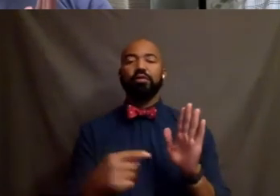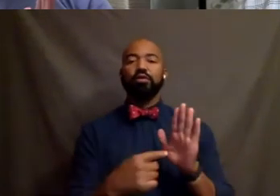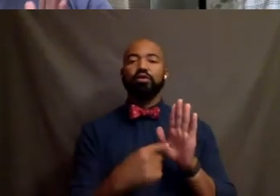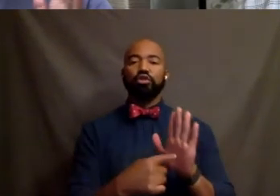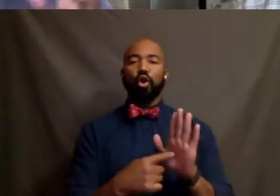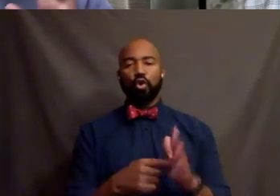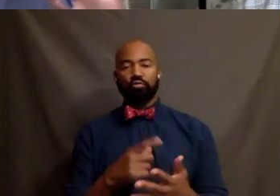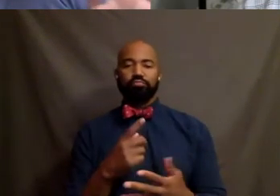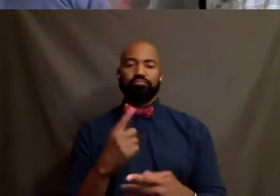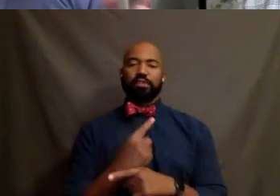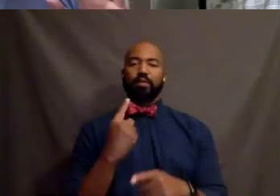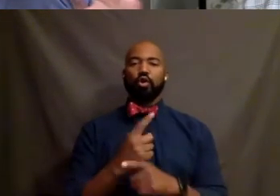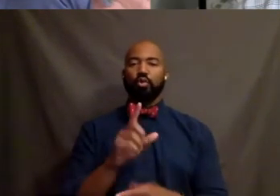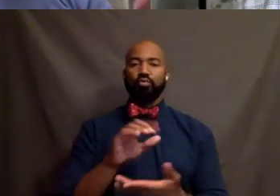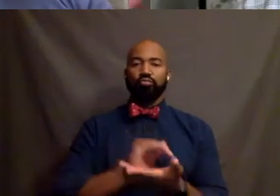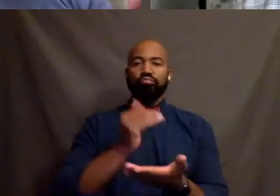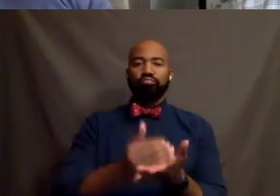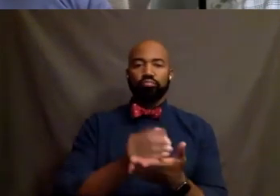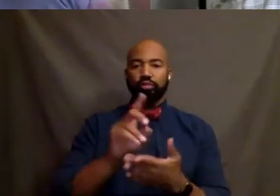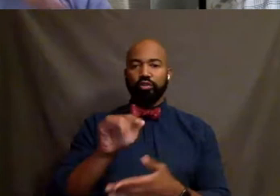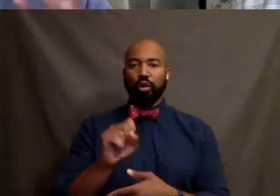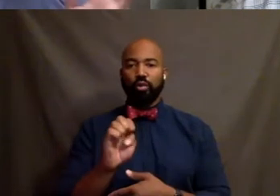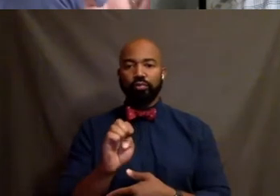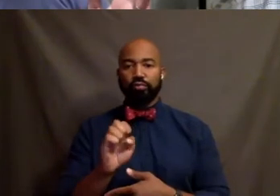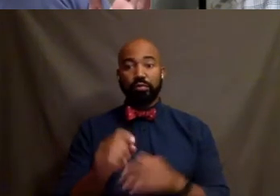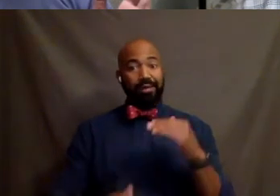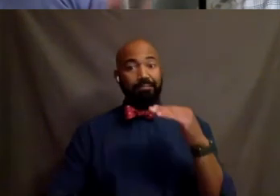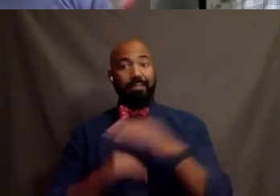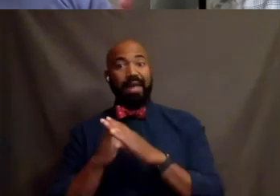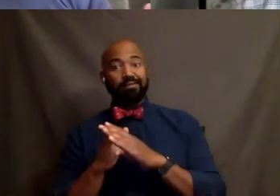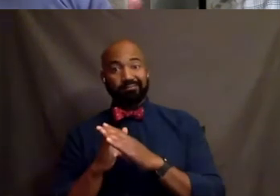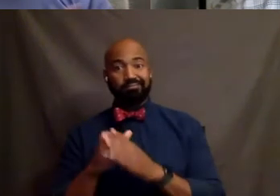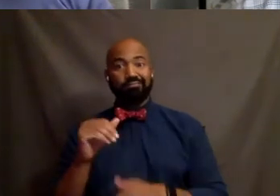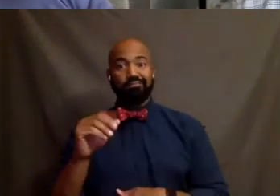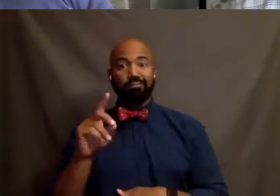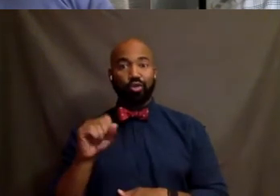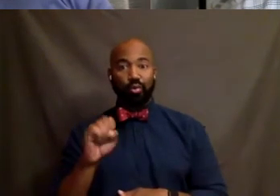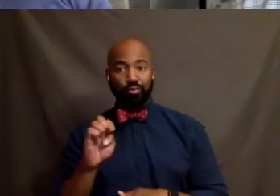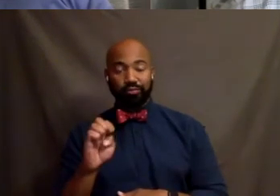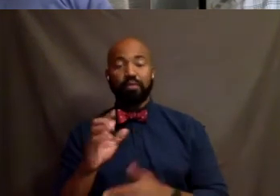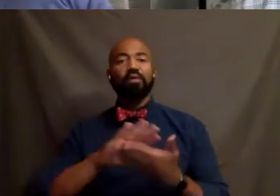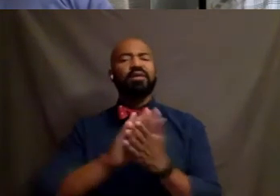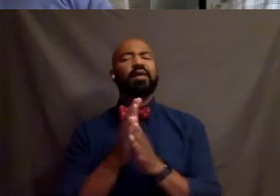So it gives us, again, the guideline to start prescribing. But again, with a seven year old,